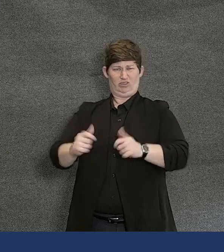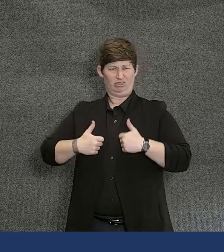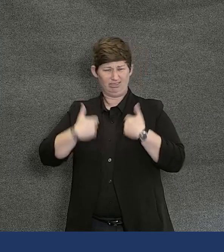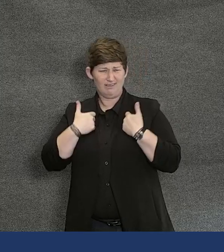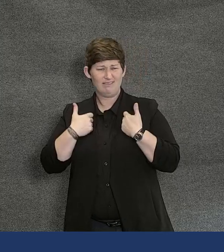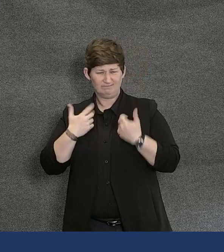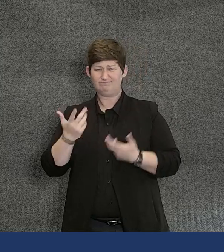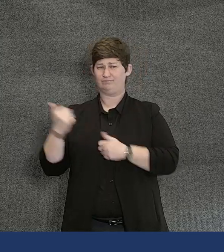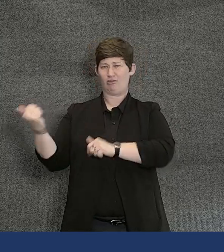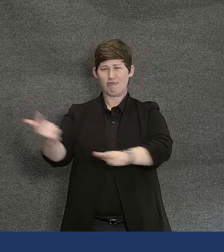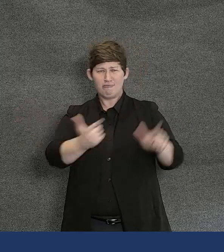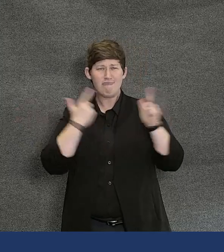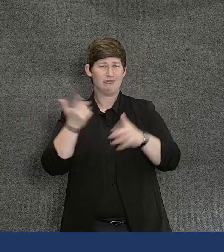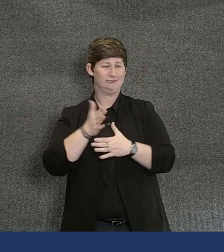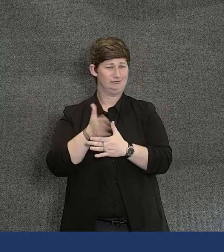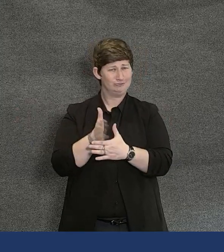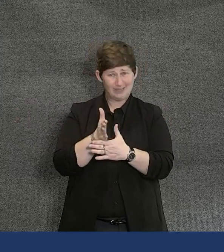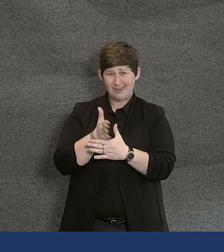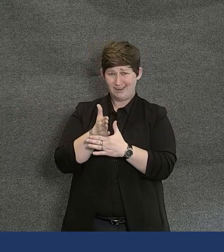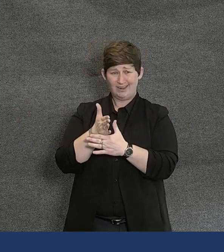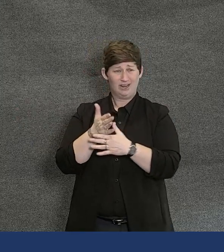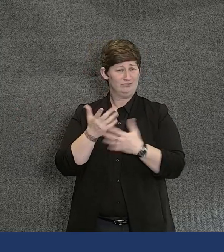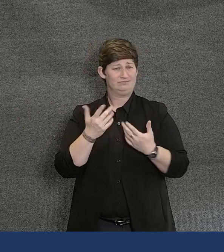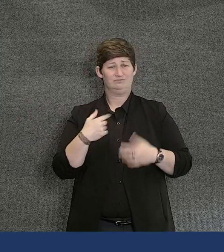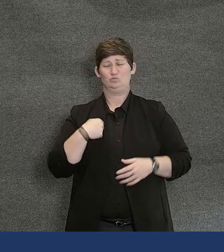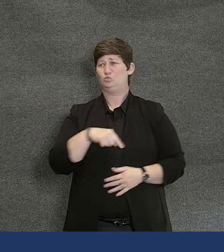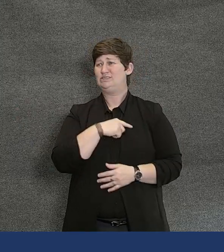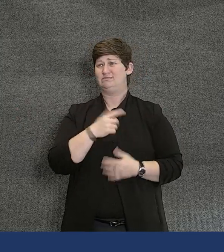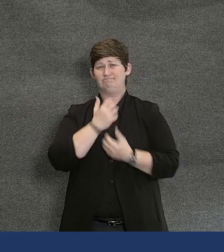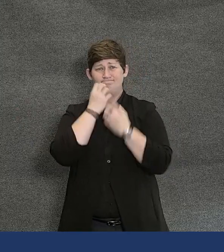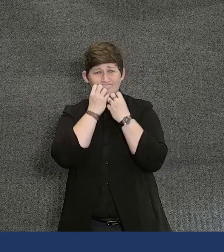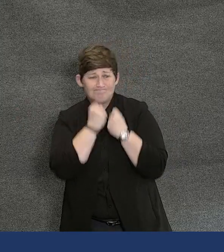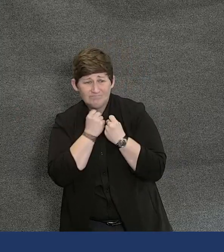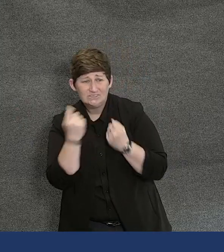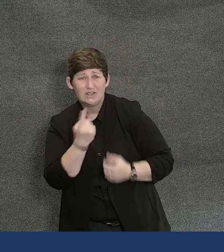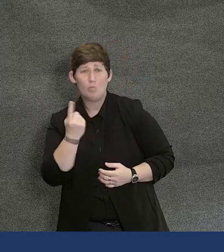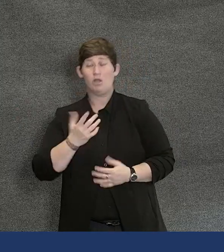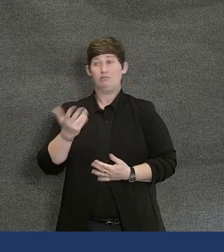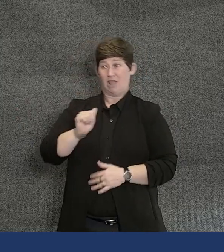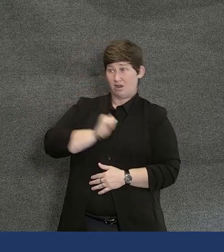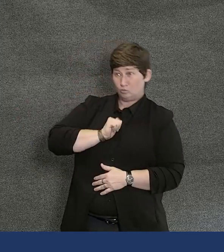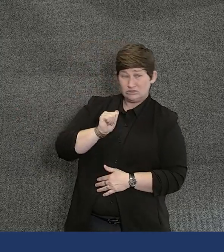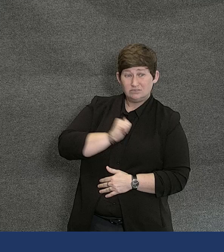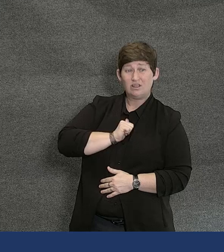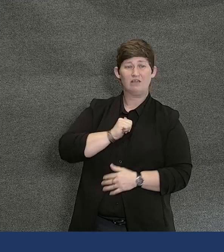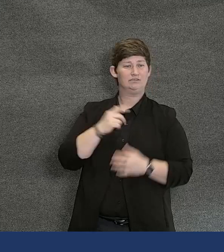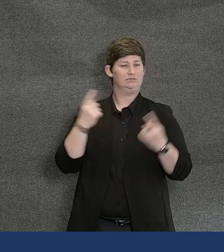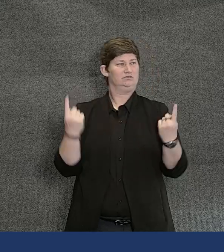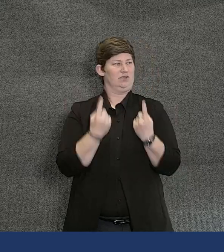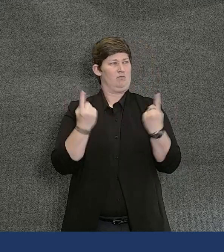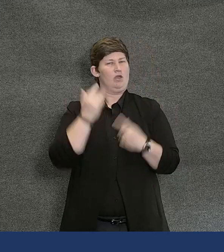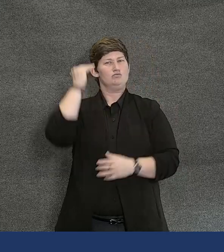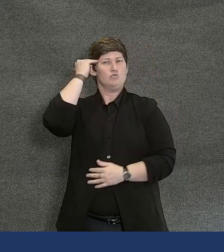We all love somebody or in family or ourselves are facing some form of a disability. So it's really not somebody else's problem.